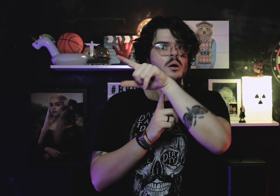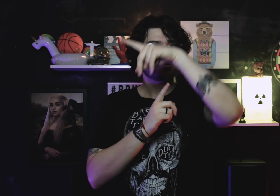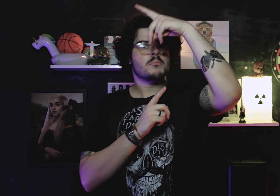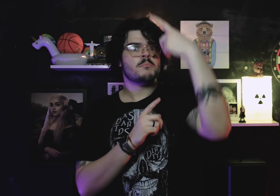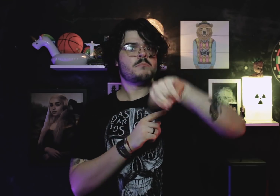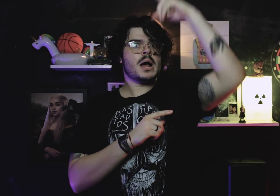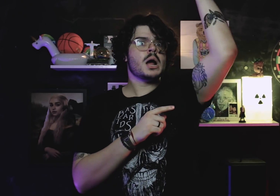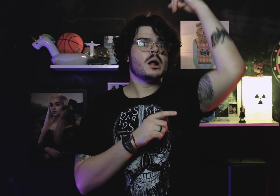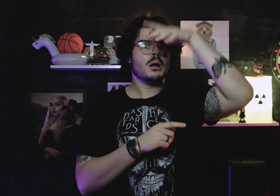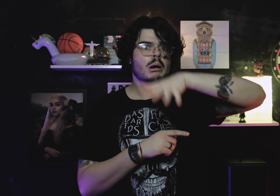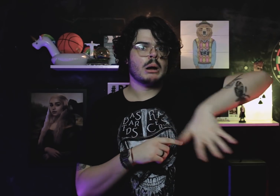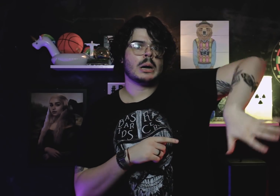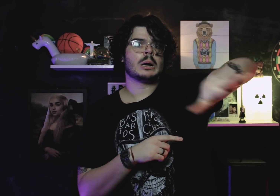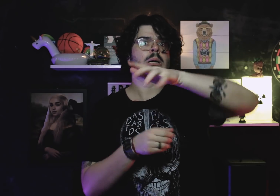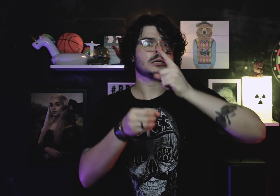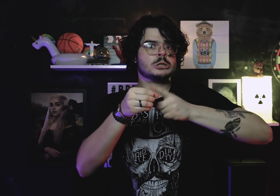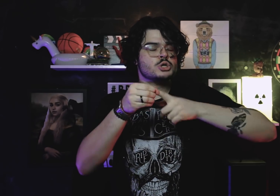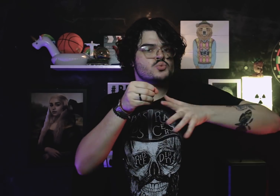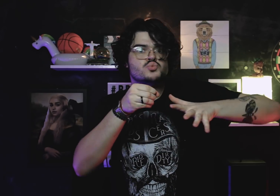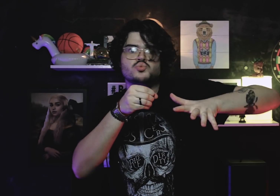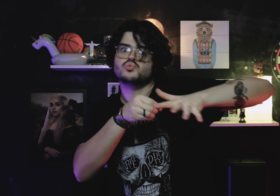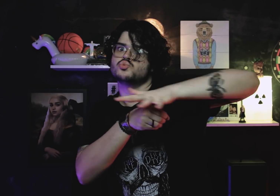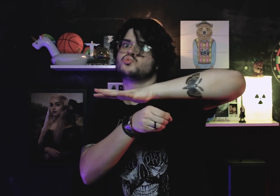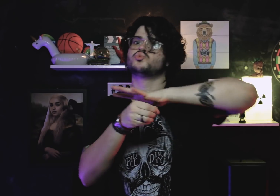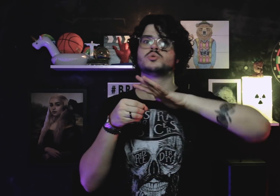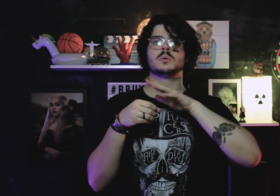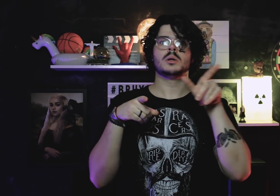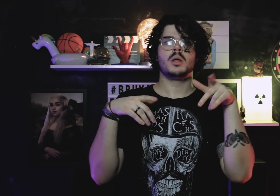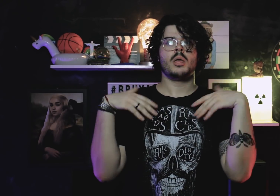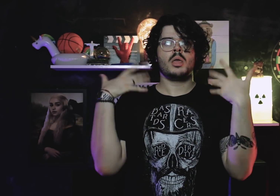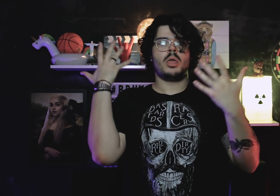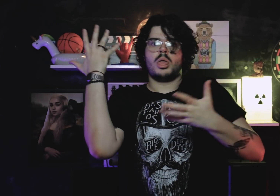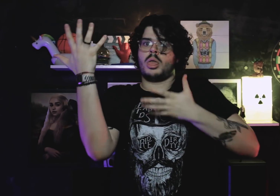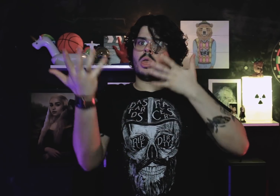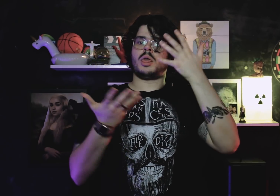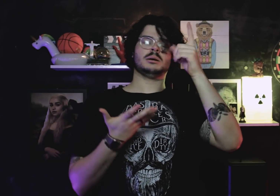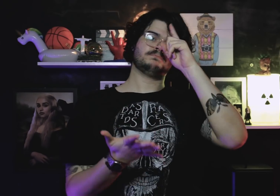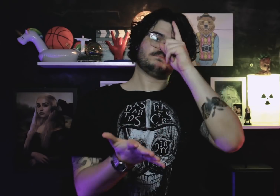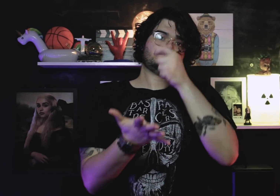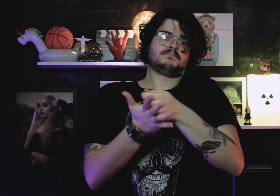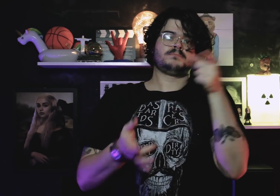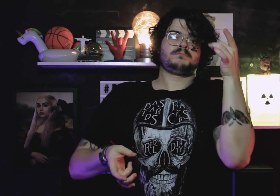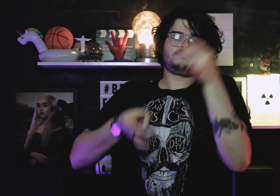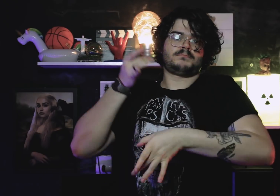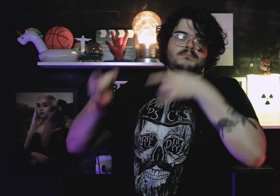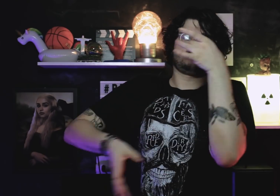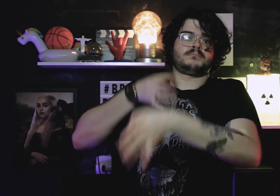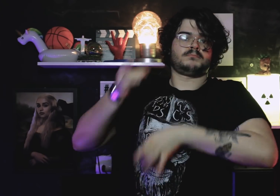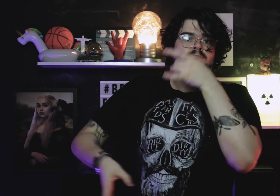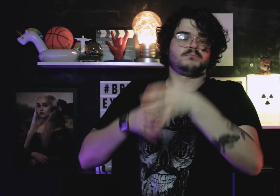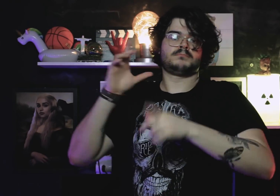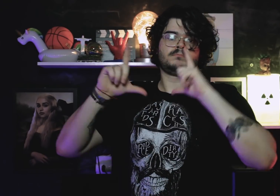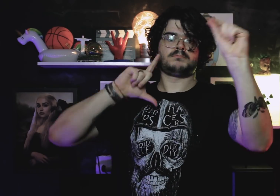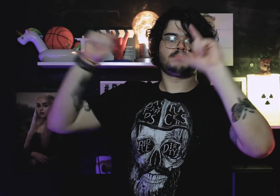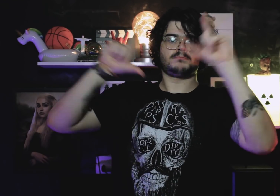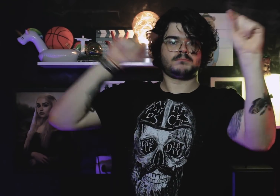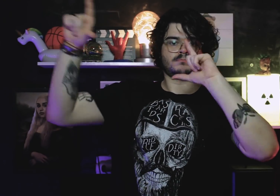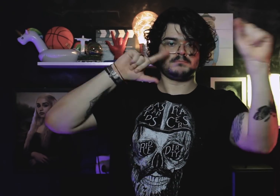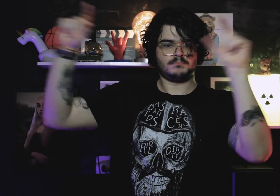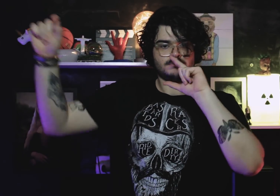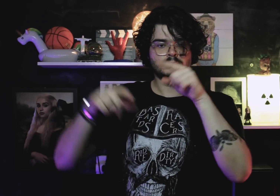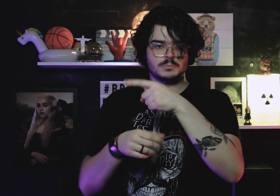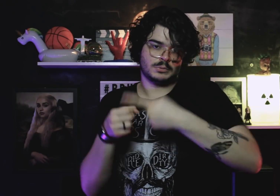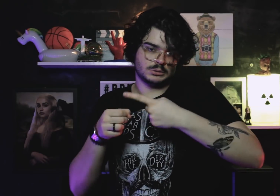She would have cursed the entire village, so they left the place.